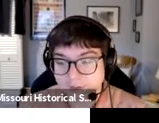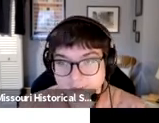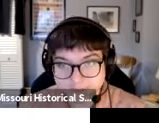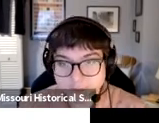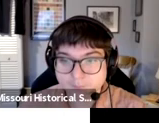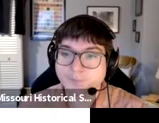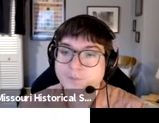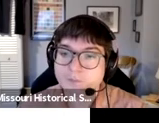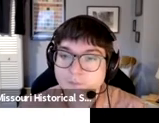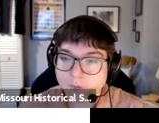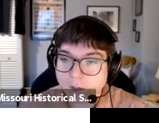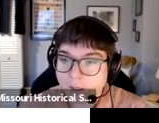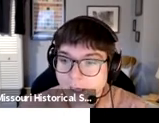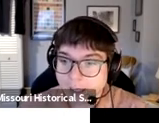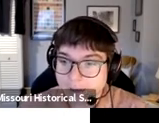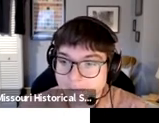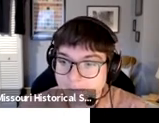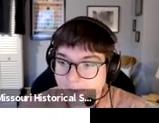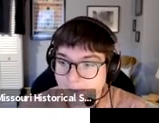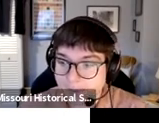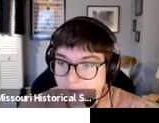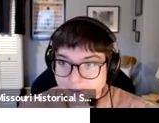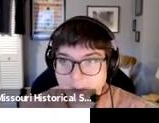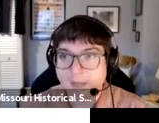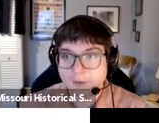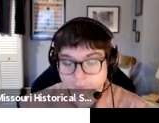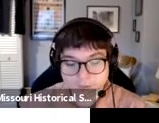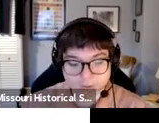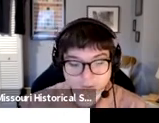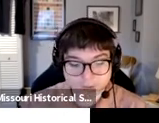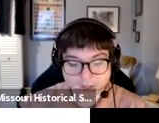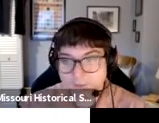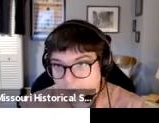after the atomic bombing. So, as I said, I think my aunt had a